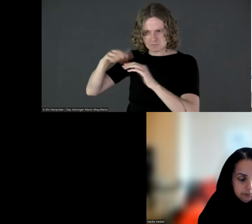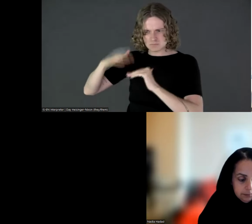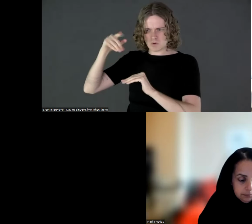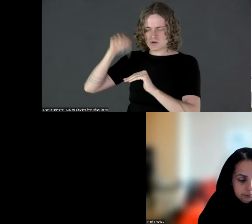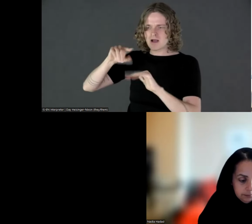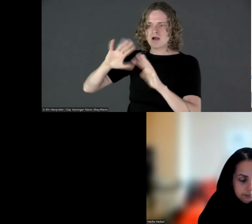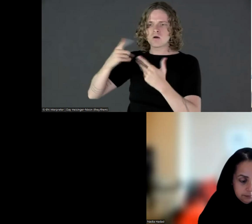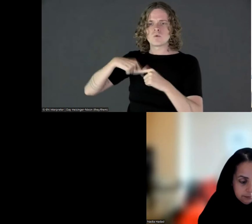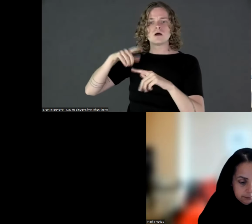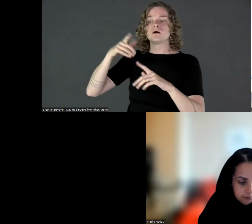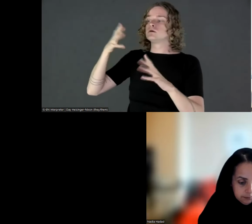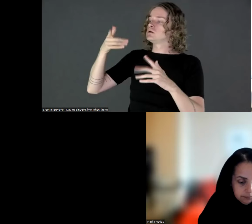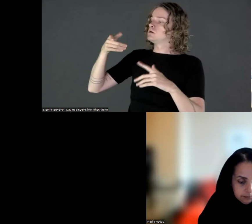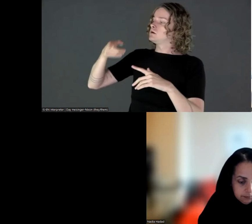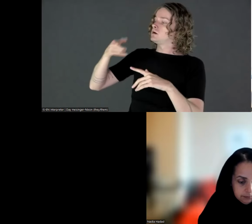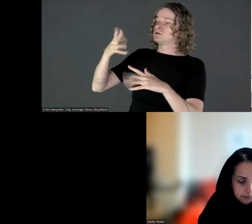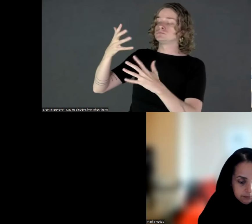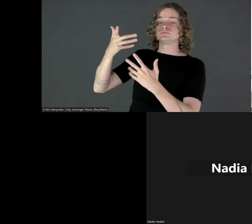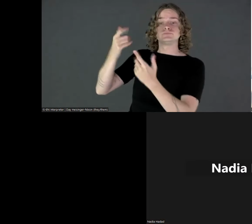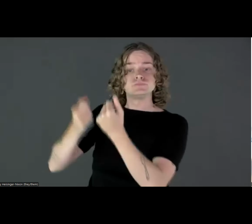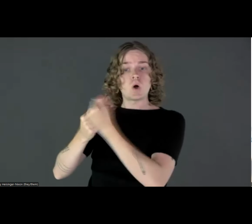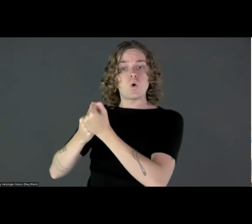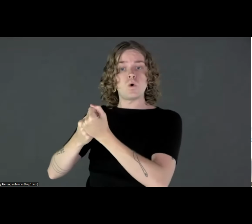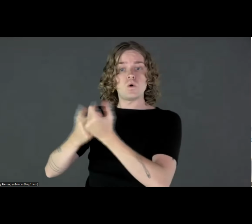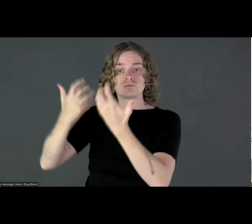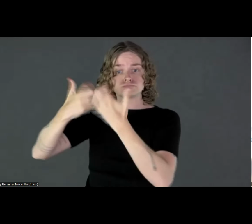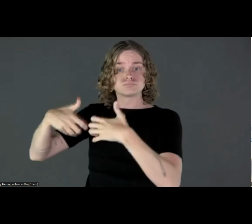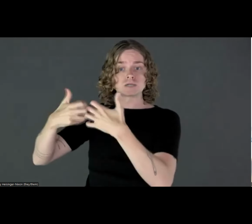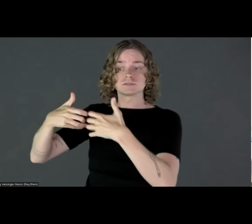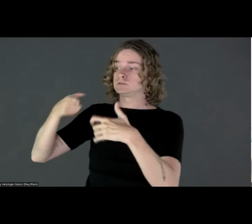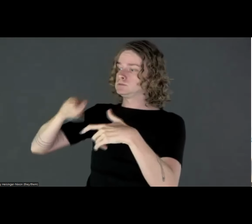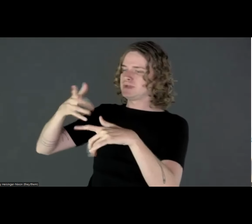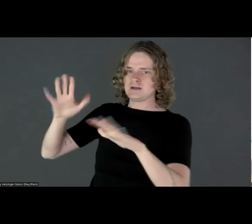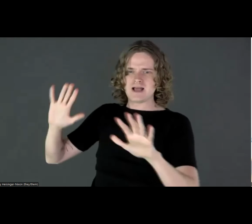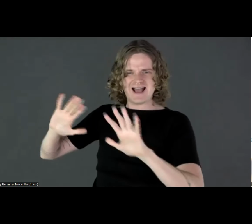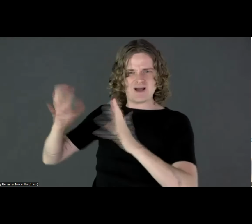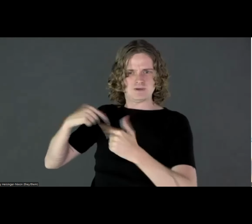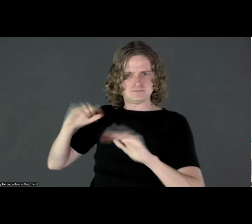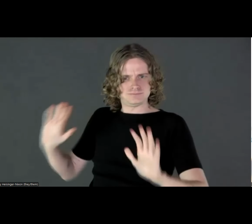mechanisms. So we're trying to look for funding around it. Part of it could be really to,